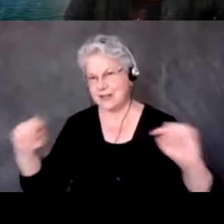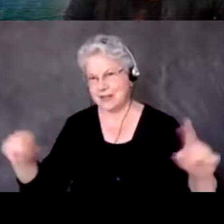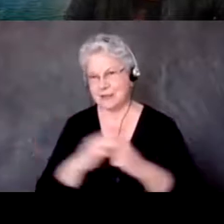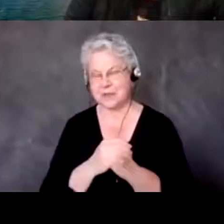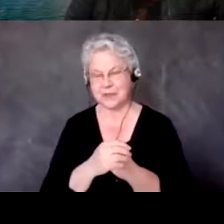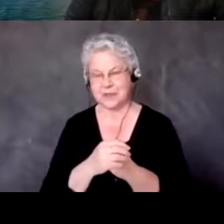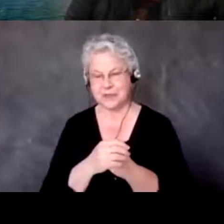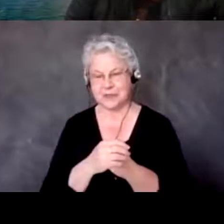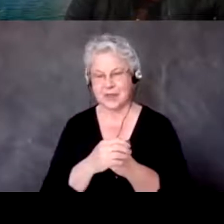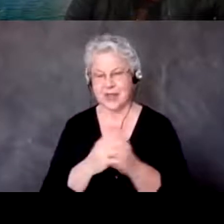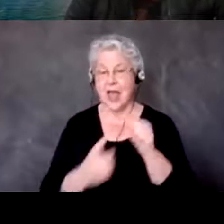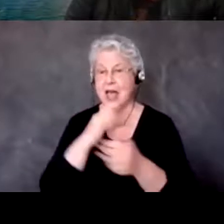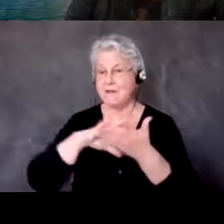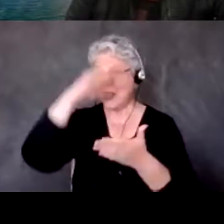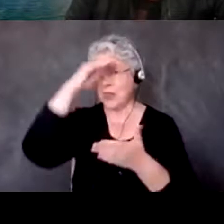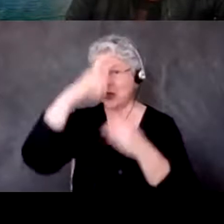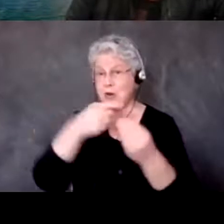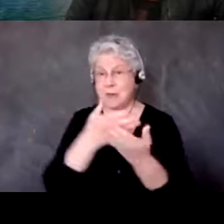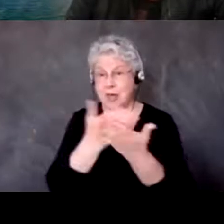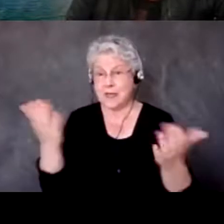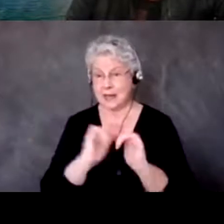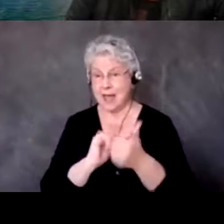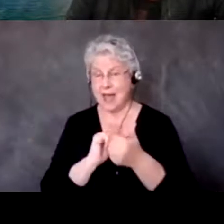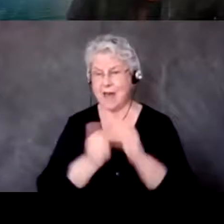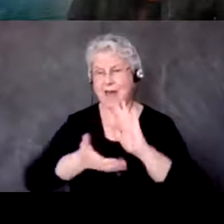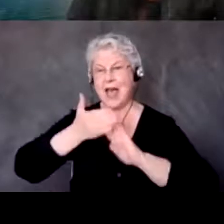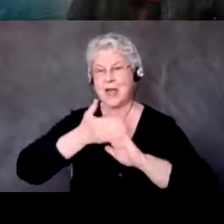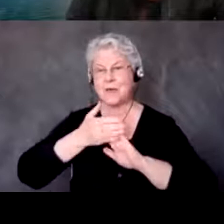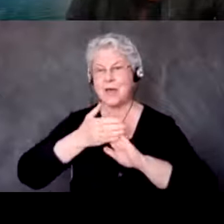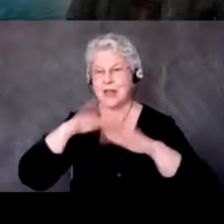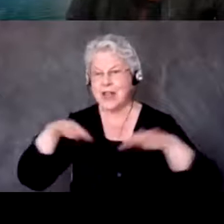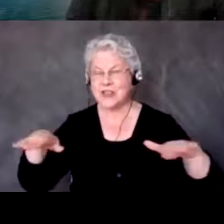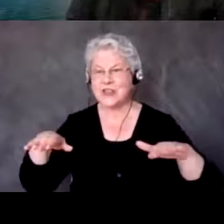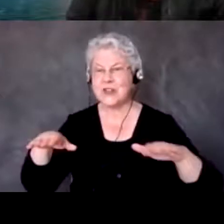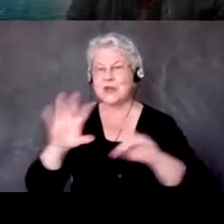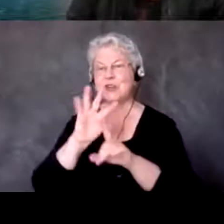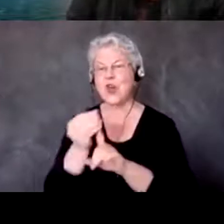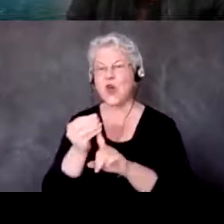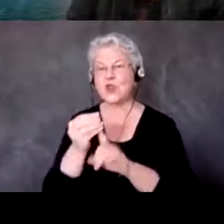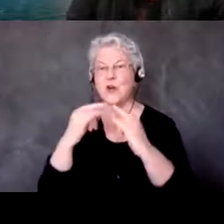I first started learning about this by running a kids culture camp and that was solely based